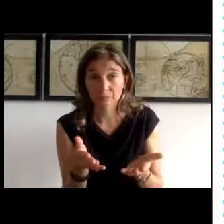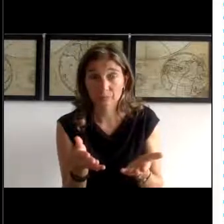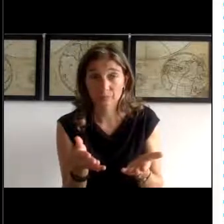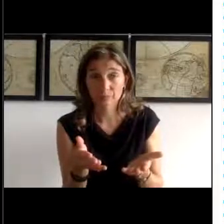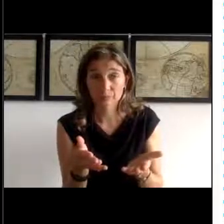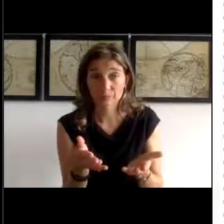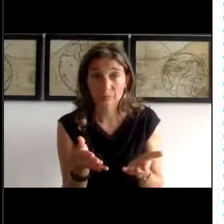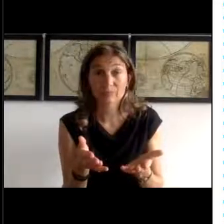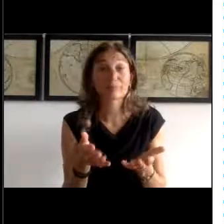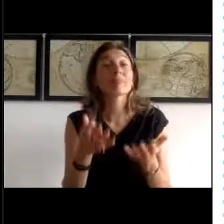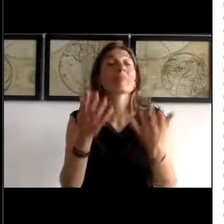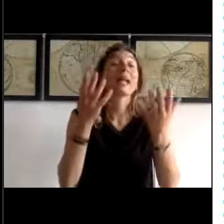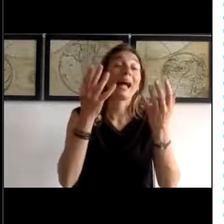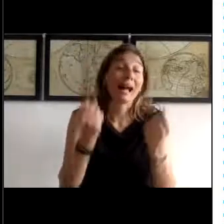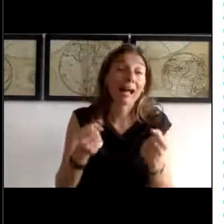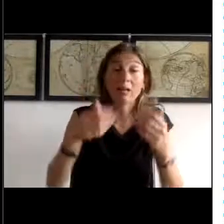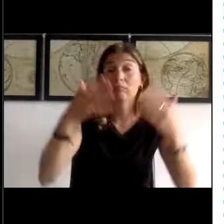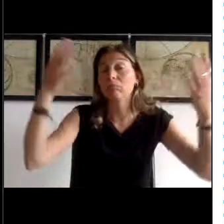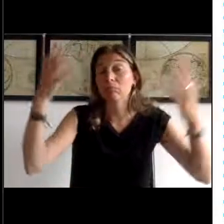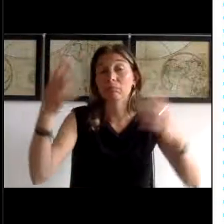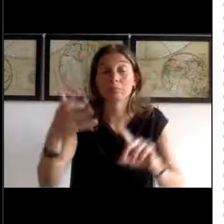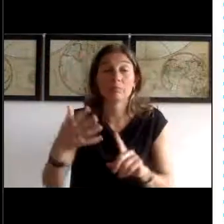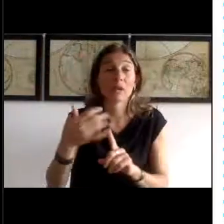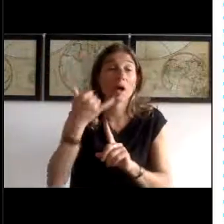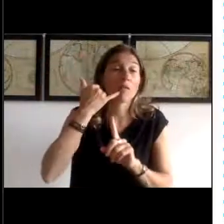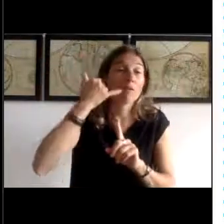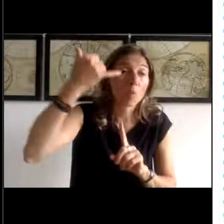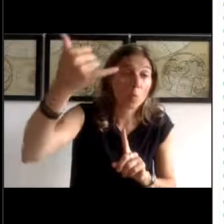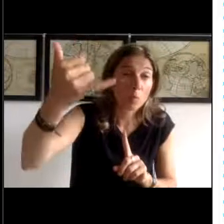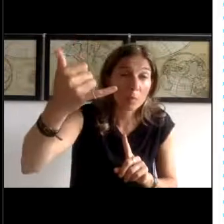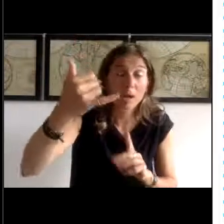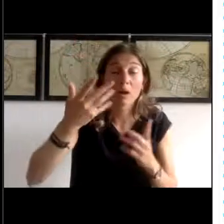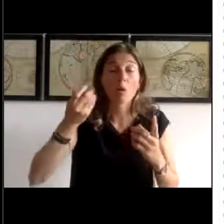that we want projects that are dealing with inclusion and diversity.